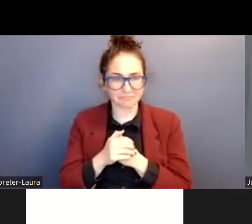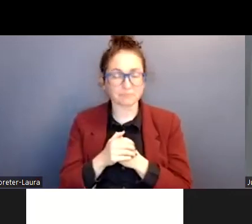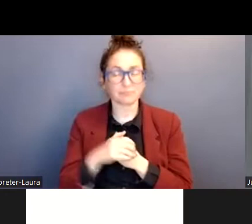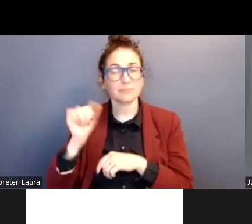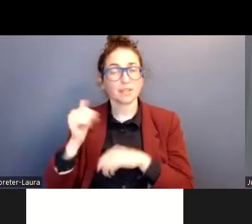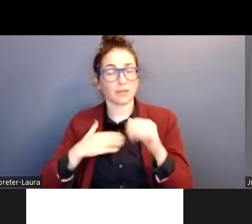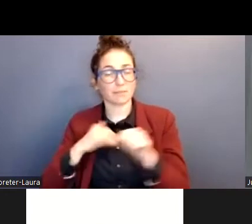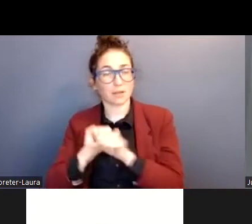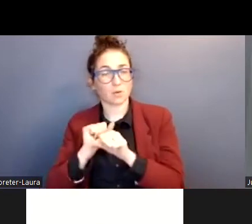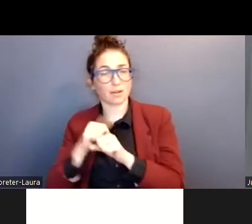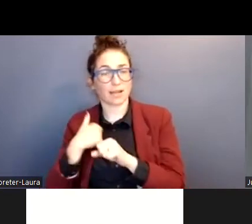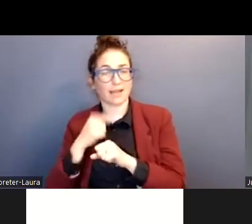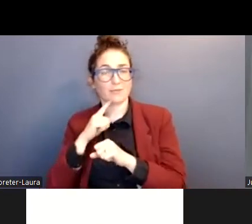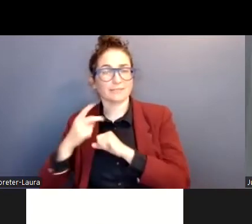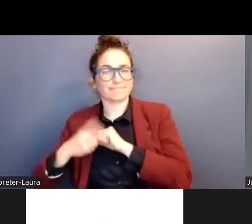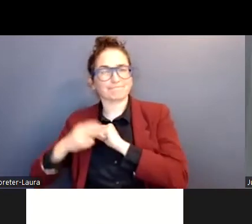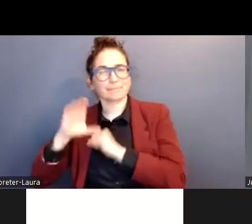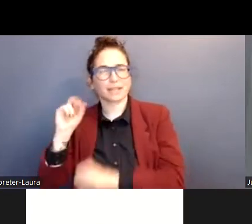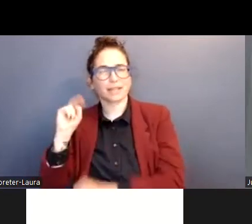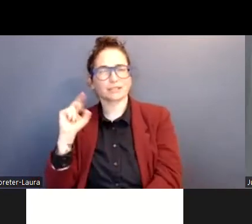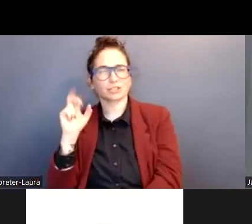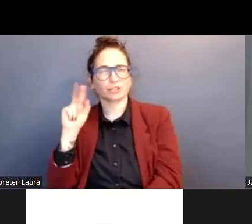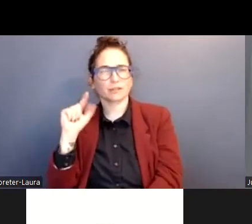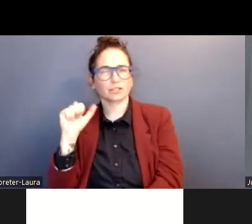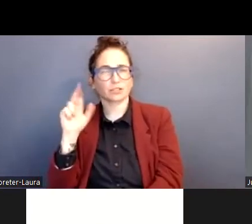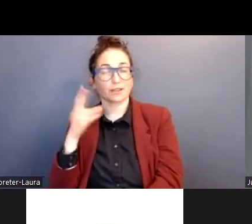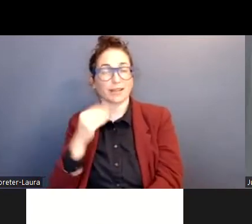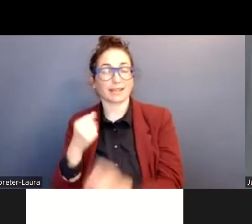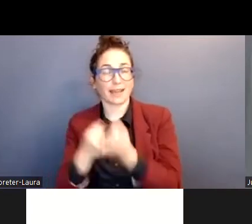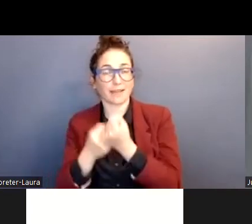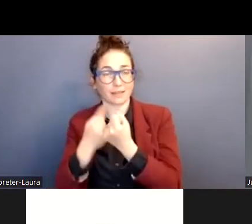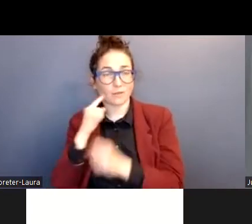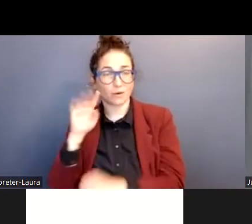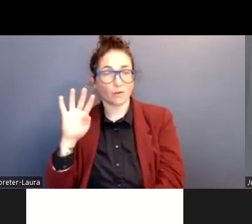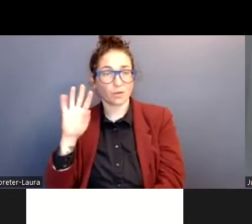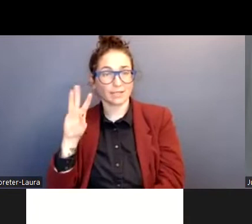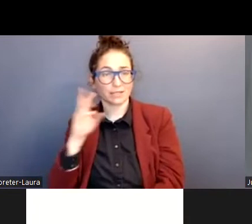conservator and advocate for a 46 year old gentleman with significant disabilities and